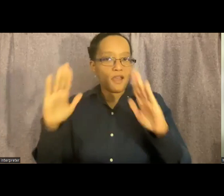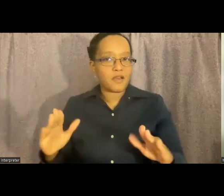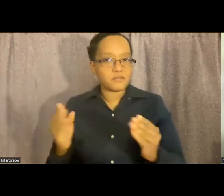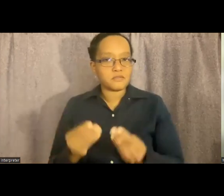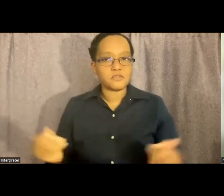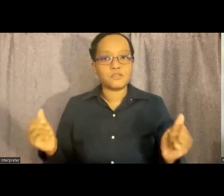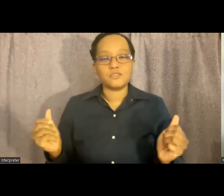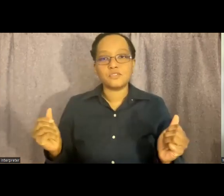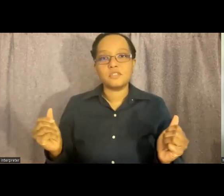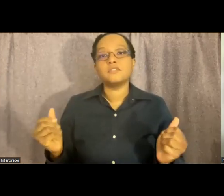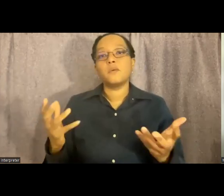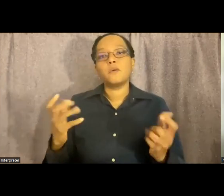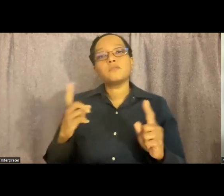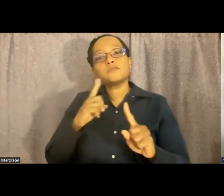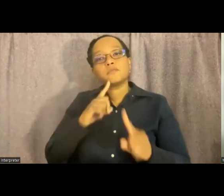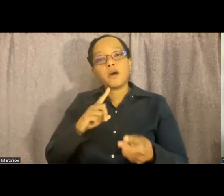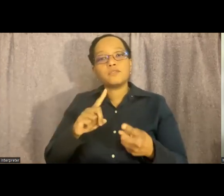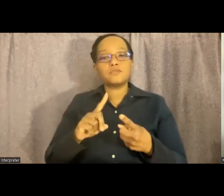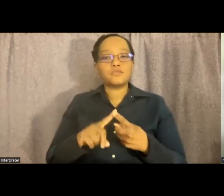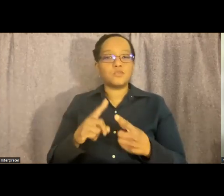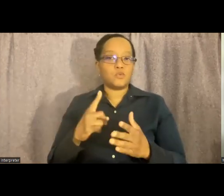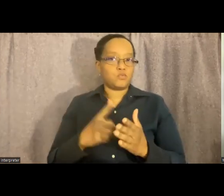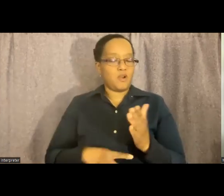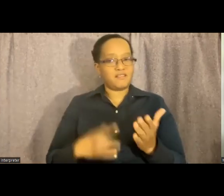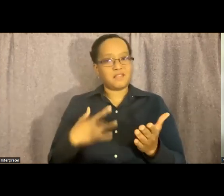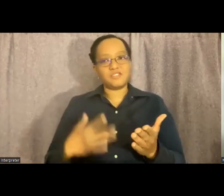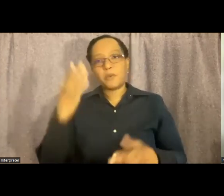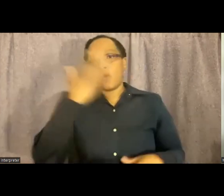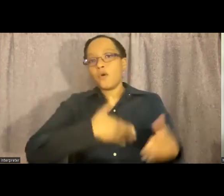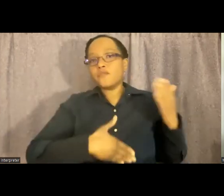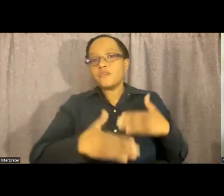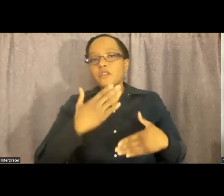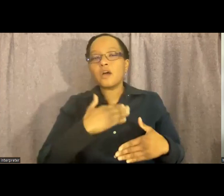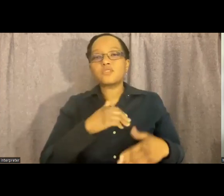responsive to the overlook and unmet housing needs of people with disabilities, especially